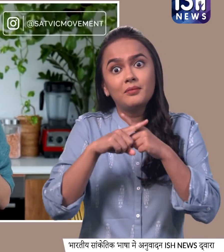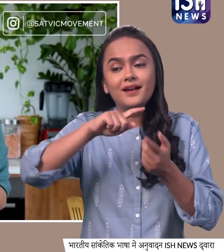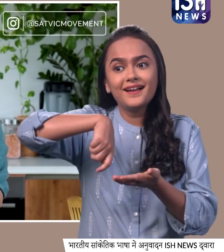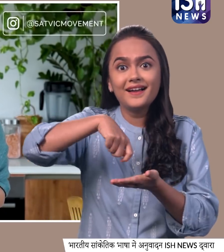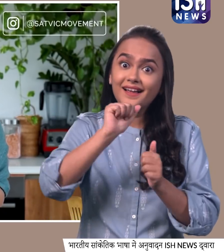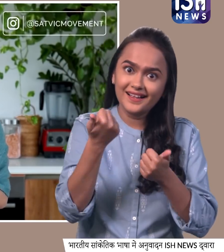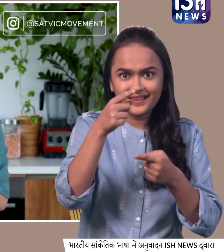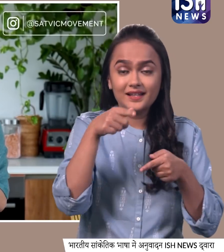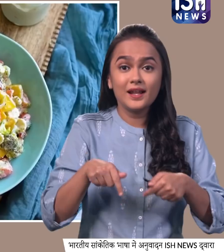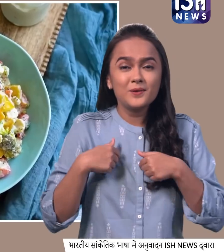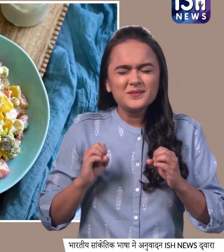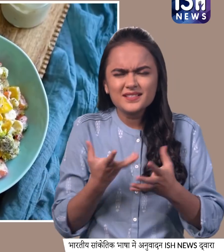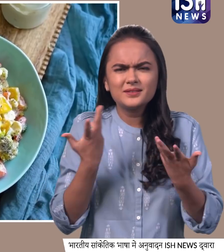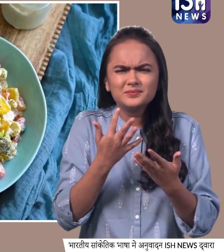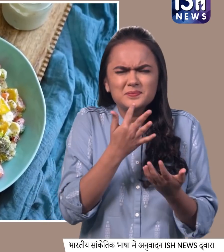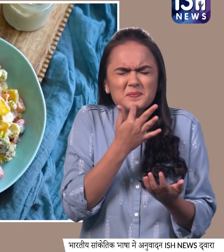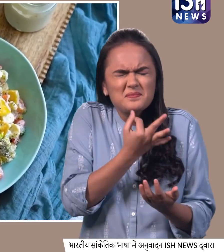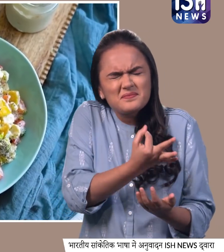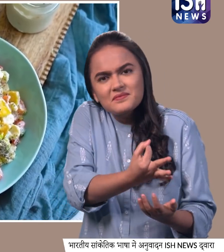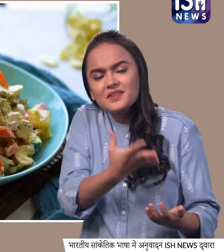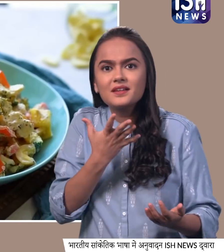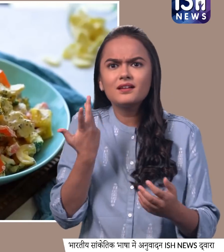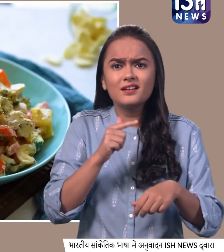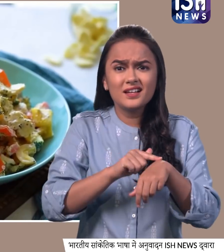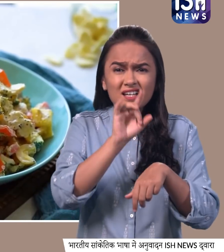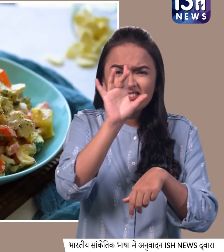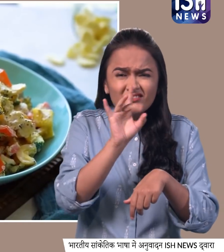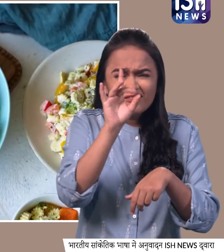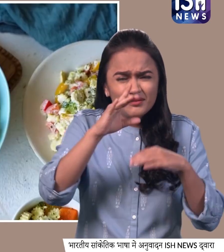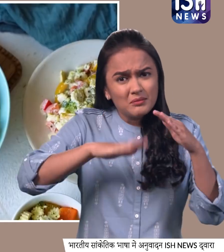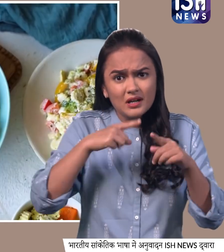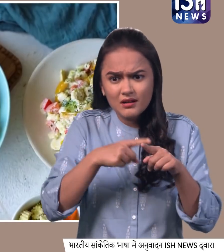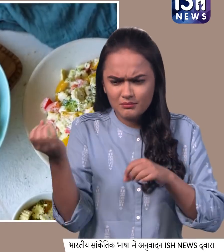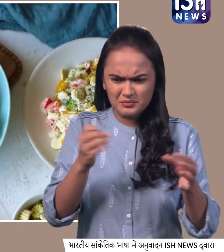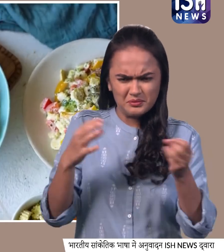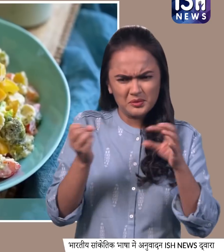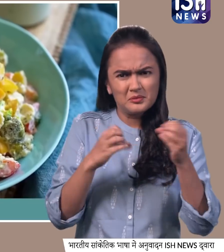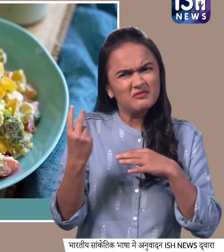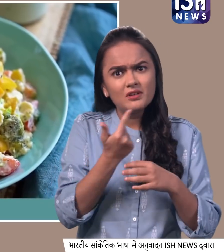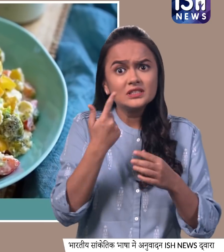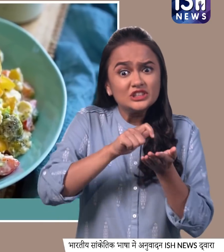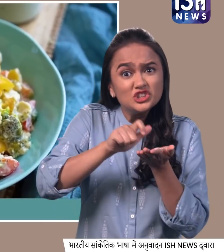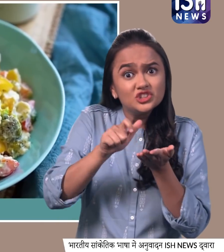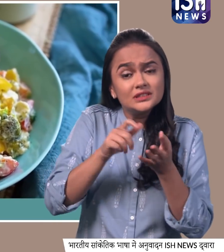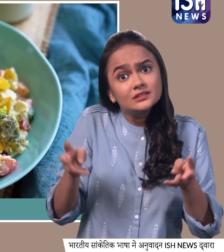We'll start with our most delicious cheesy salad, which can be prepared under 15 mins